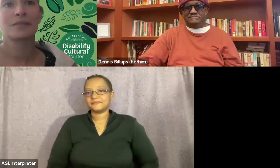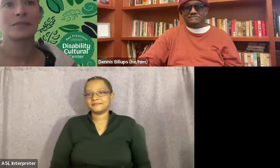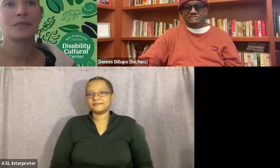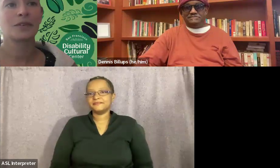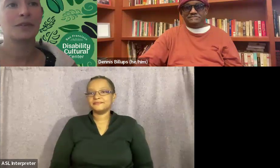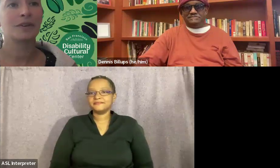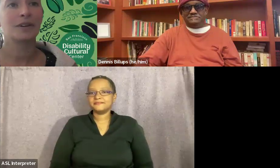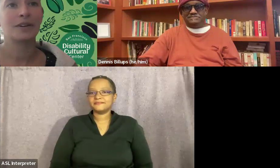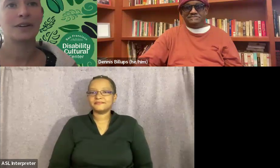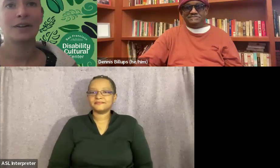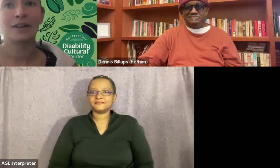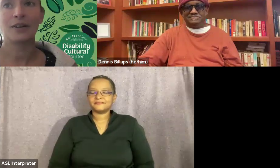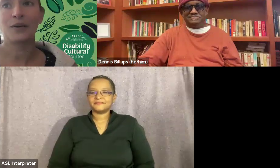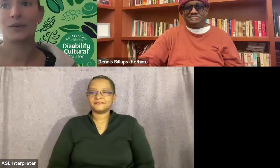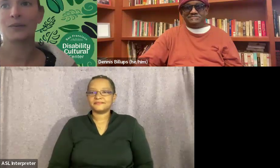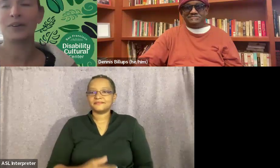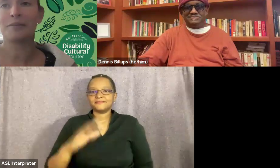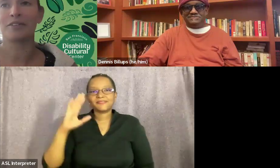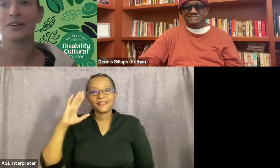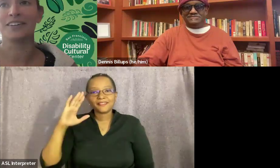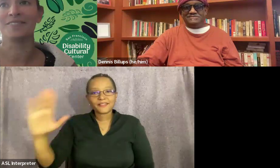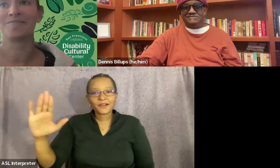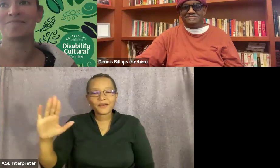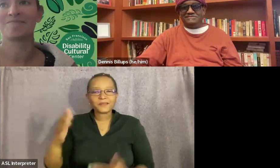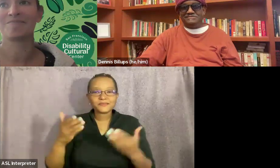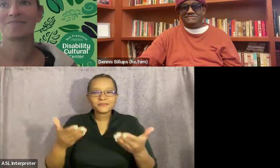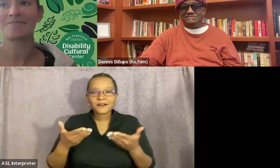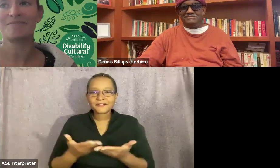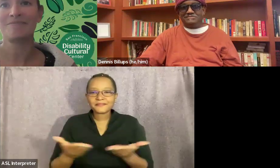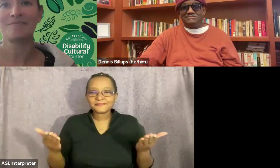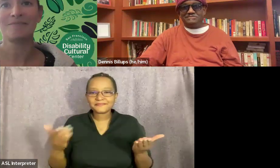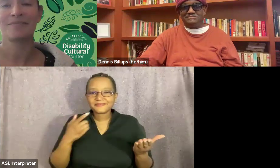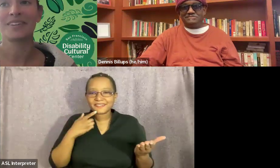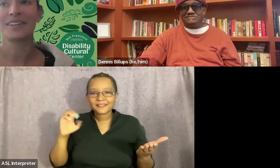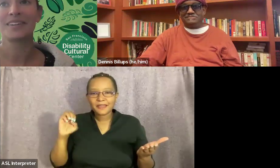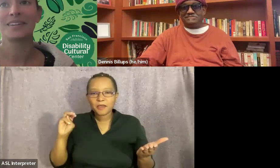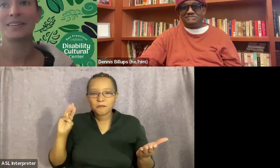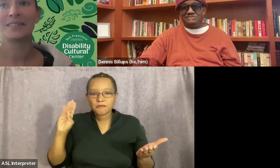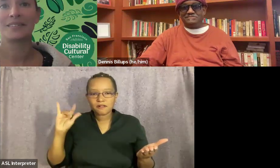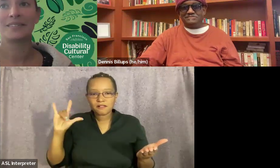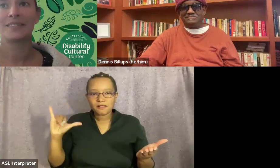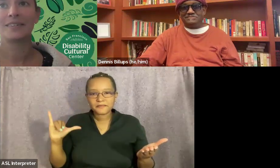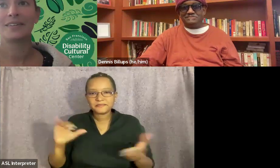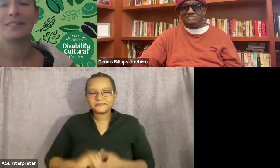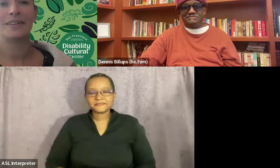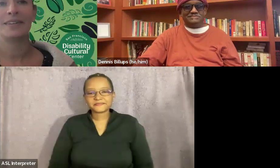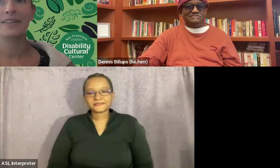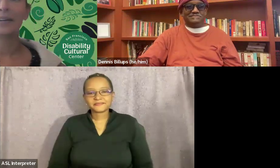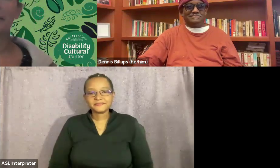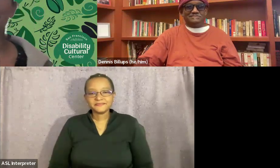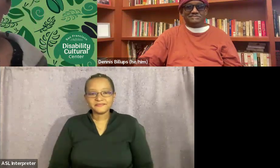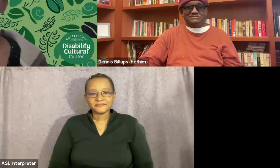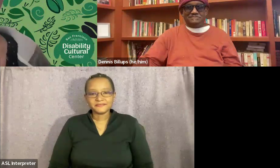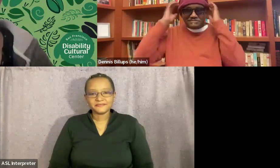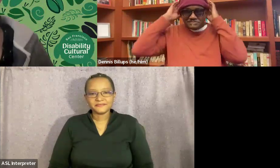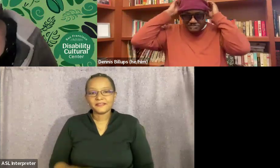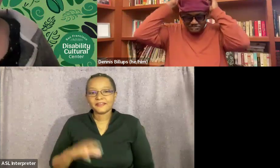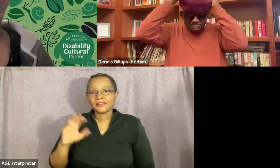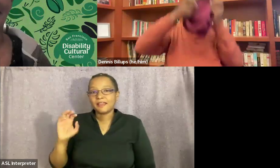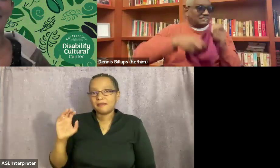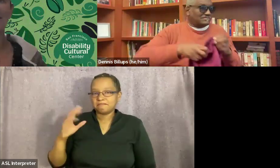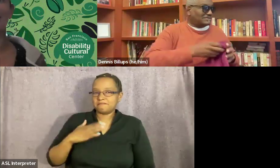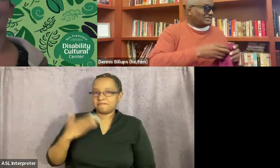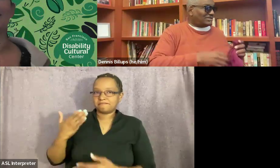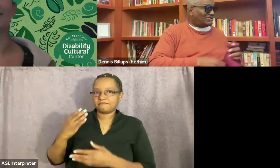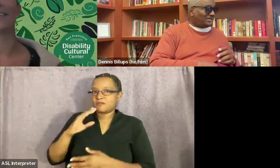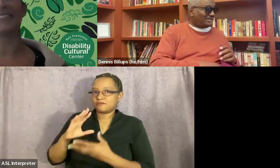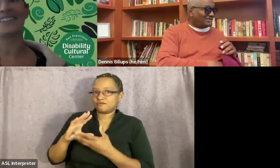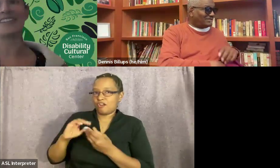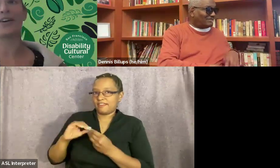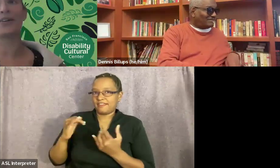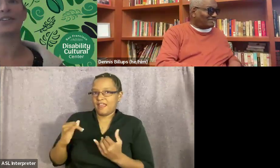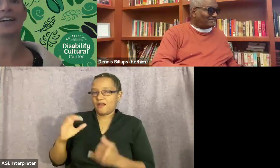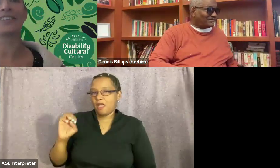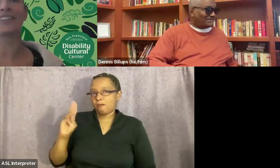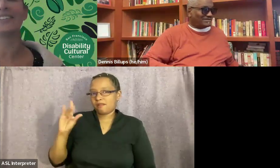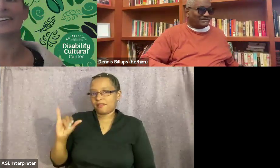Emily Beitiks: Hello. Welcome, everyone. My name is Emily Beitiks and I serve as the co-director